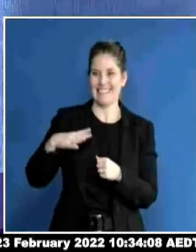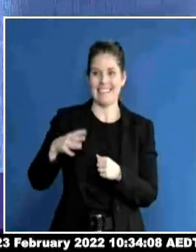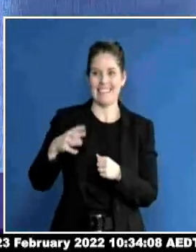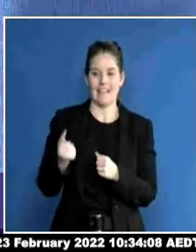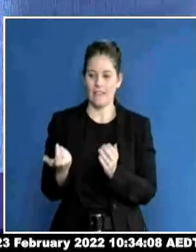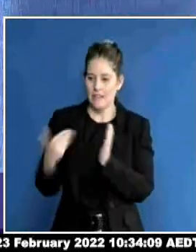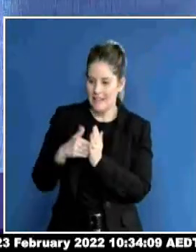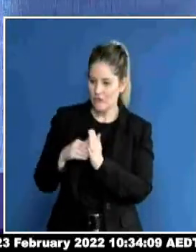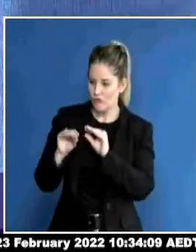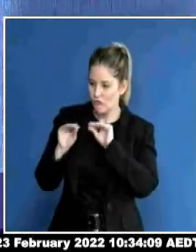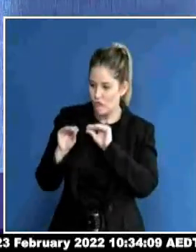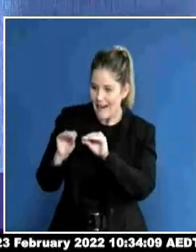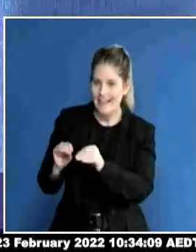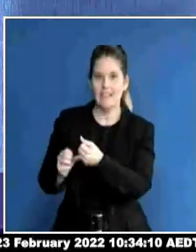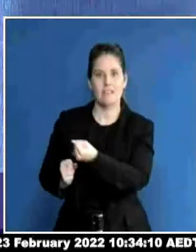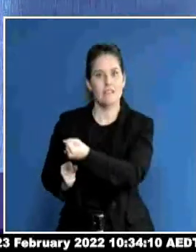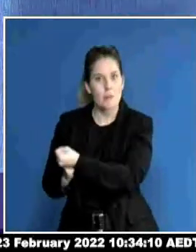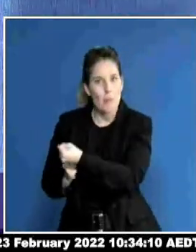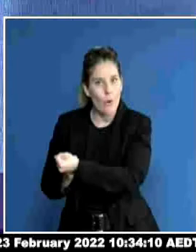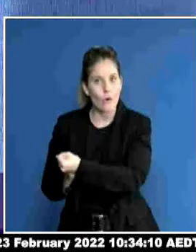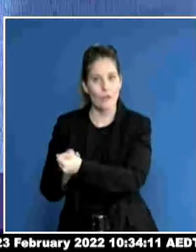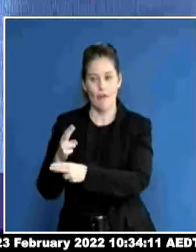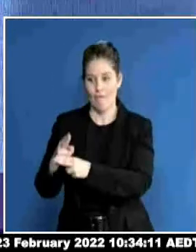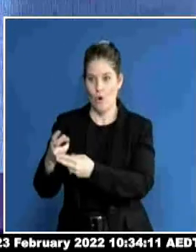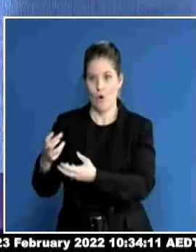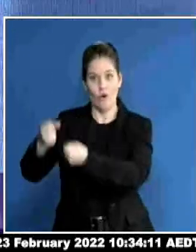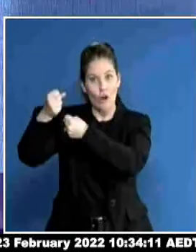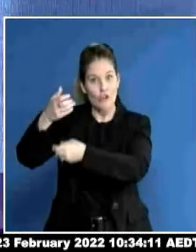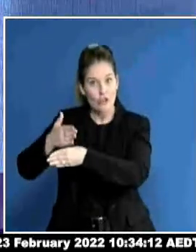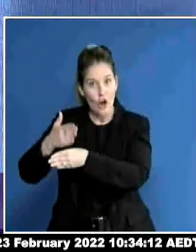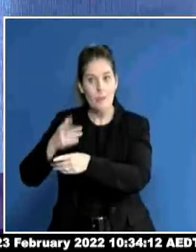to obtain employment, then ongoing support after they find a job.